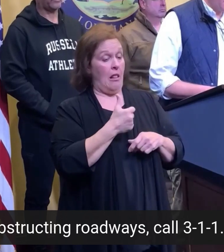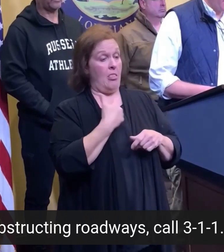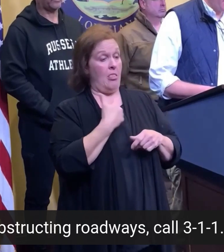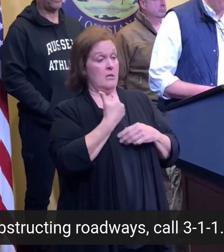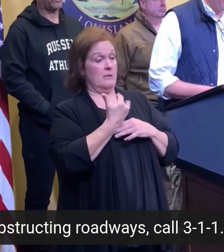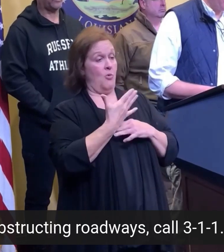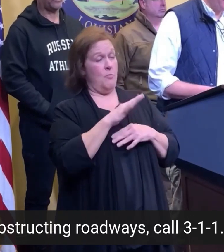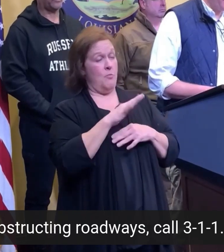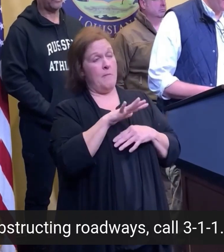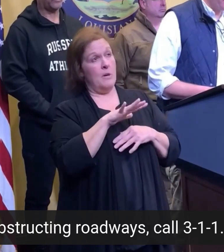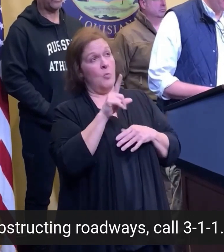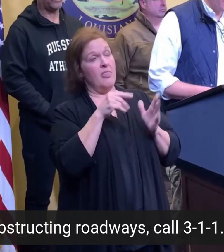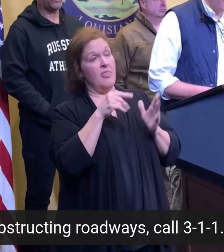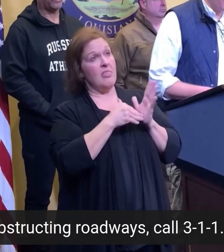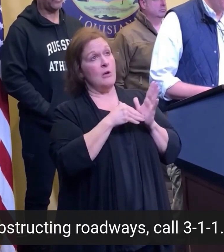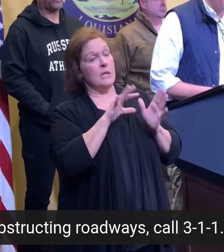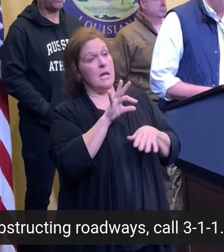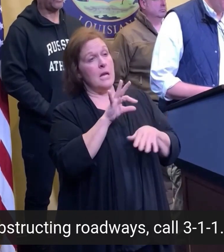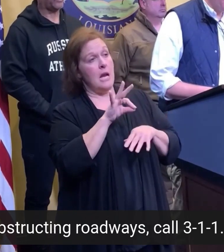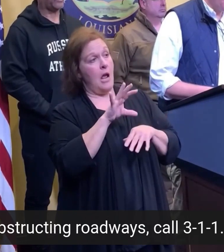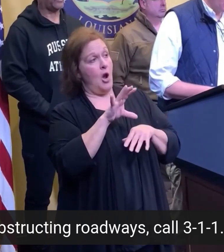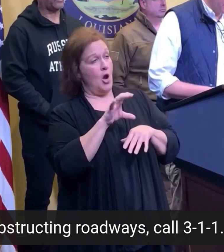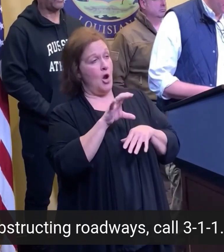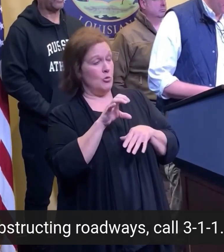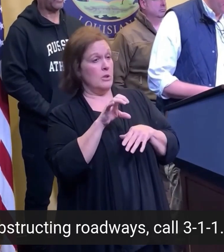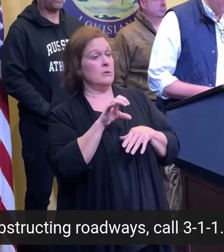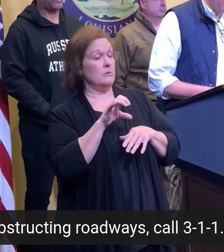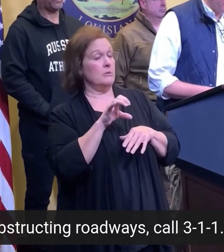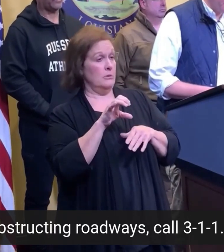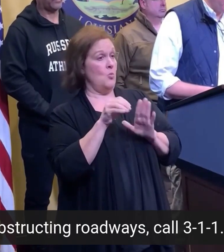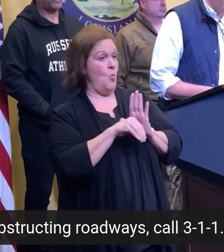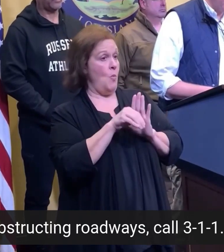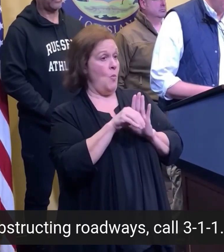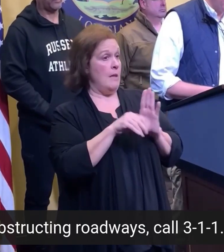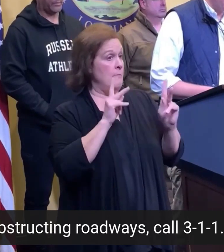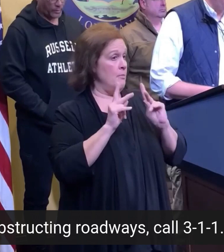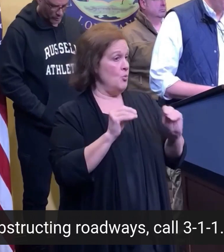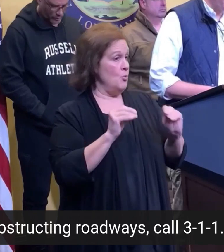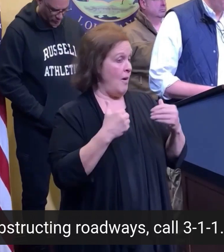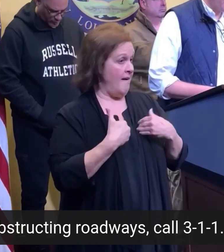approximately 1 900 new orleans residents remained without electric service